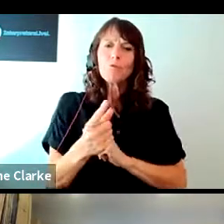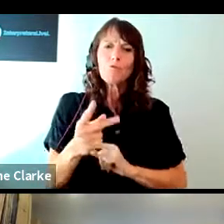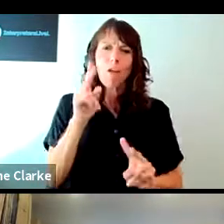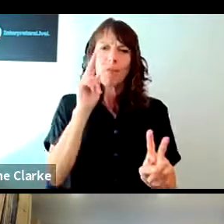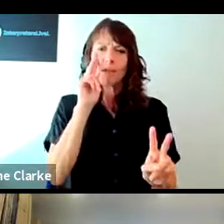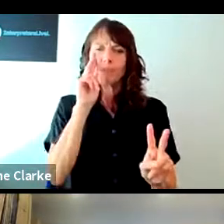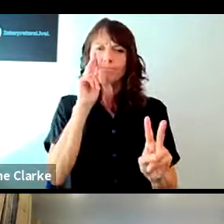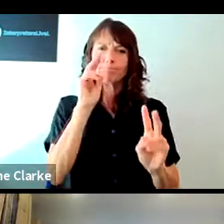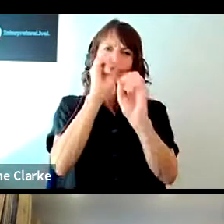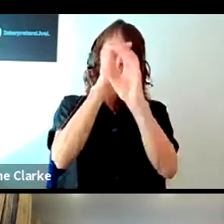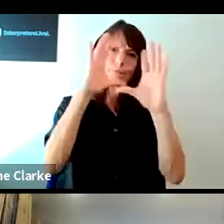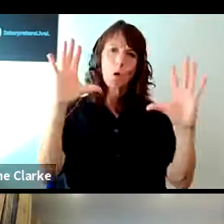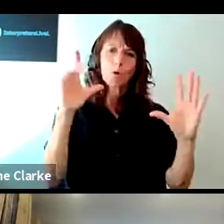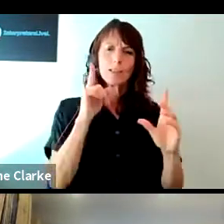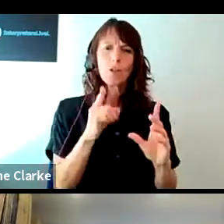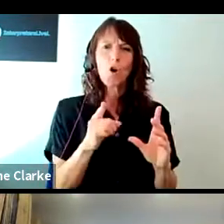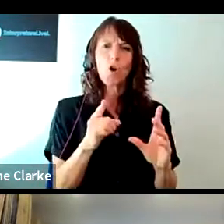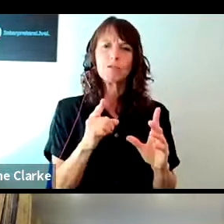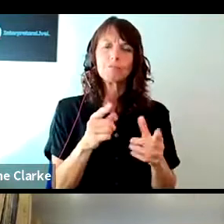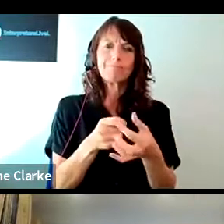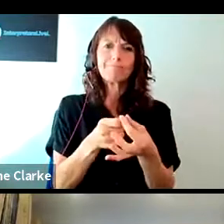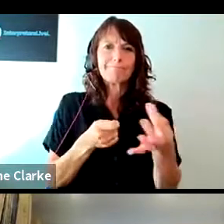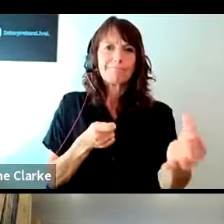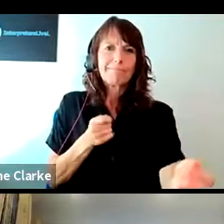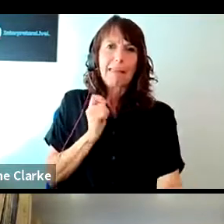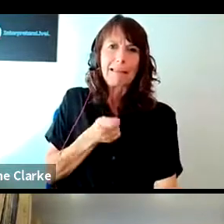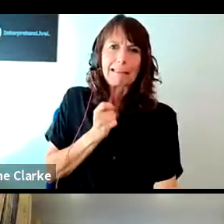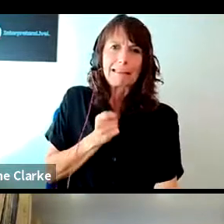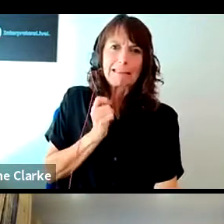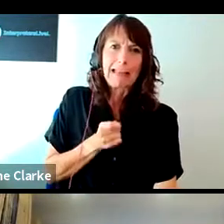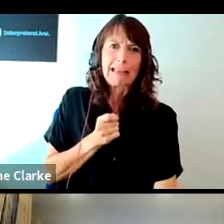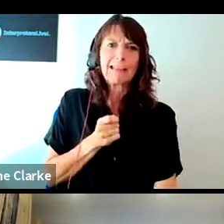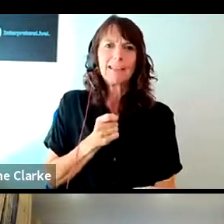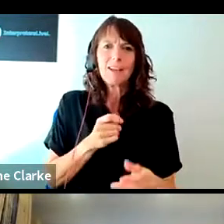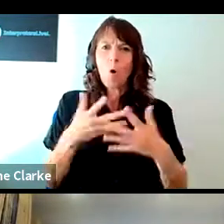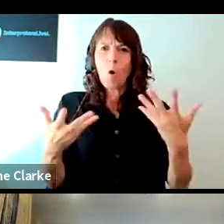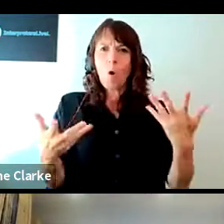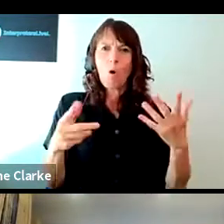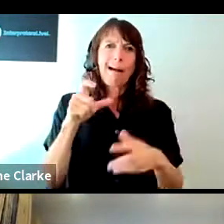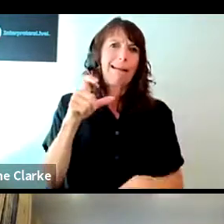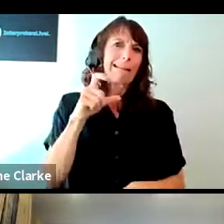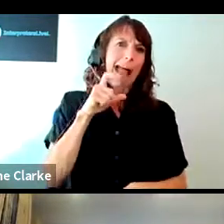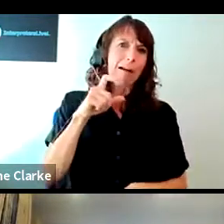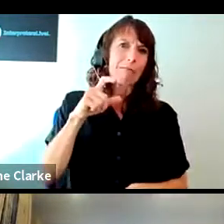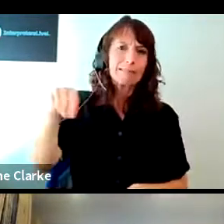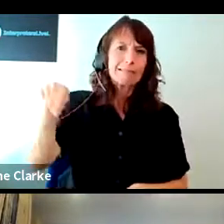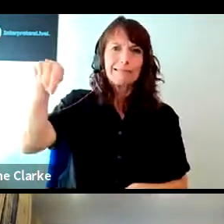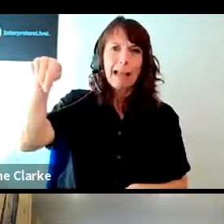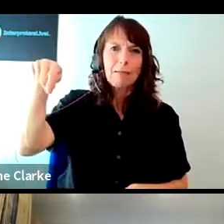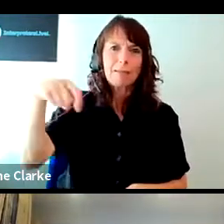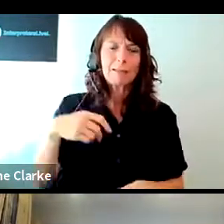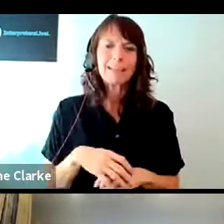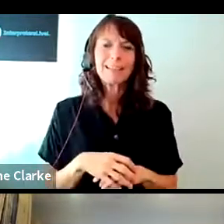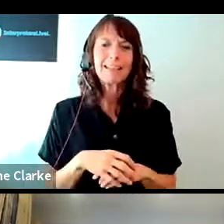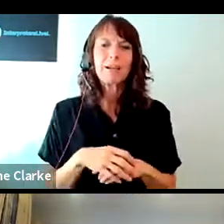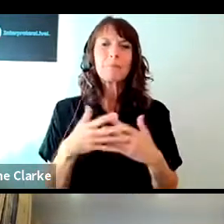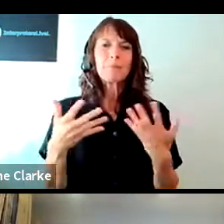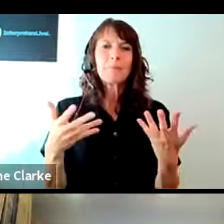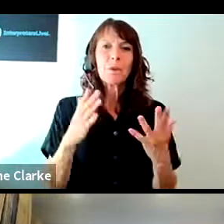the stick so to speak. If there a carrot side to this, in that where accessibility actually can be